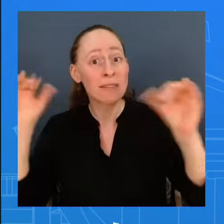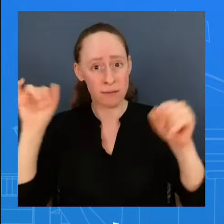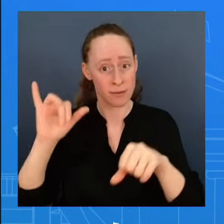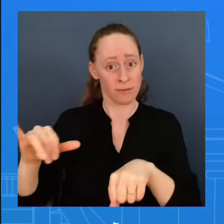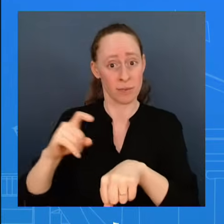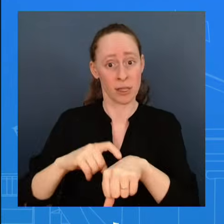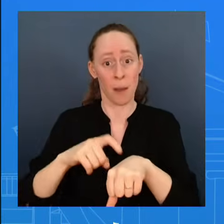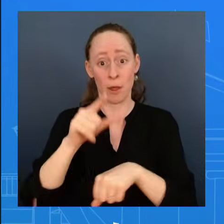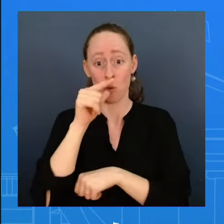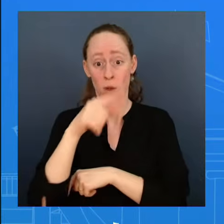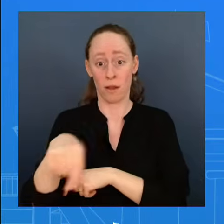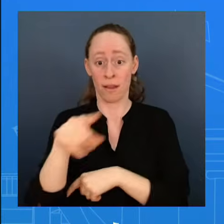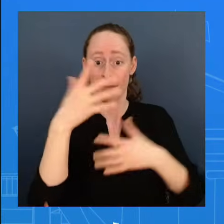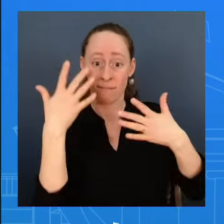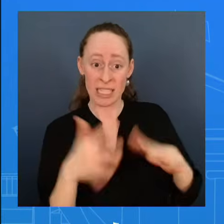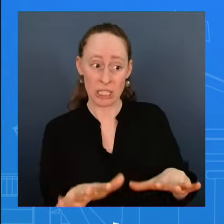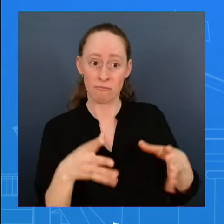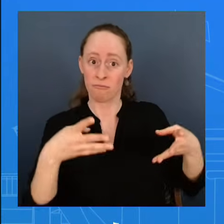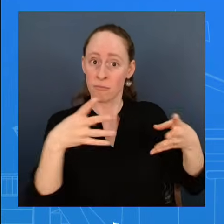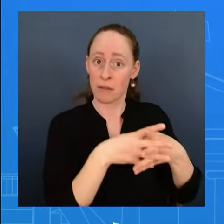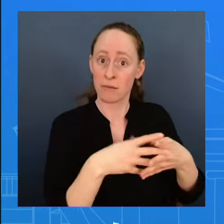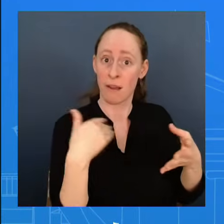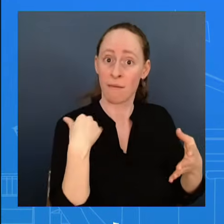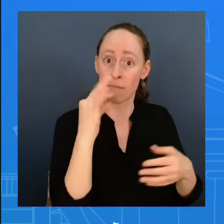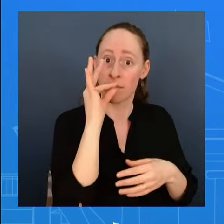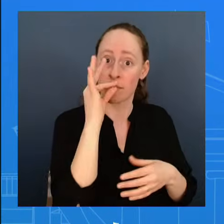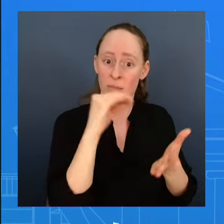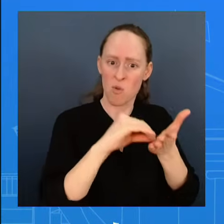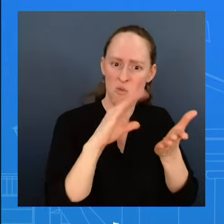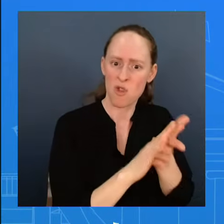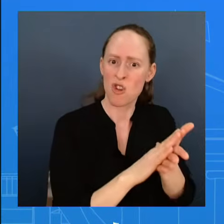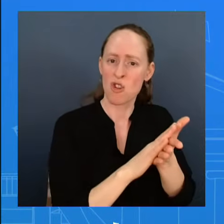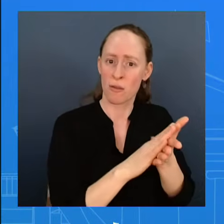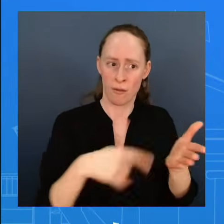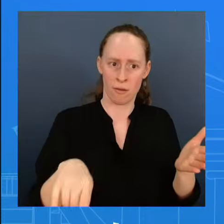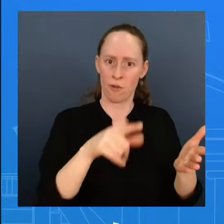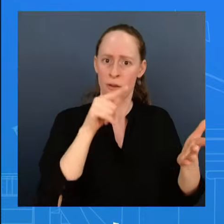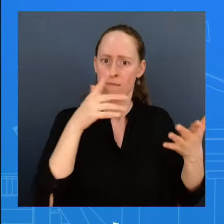only possesses marijuana should be -- go to jail. It is affecting communities across the country,